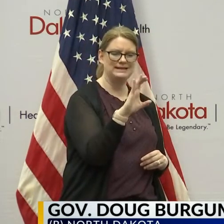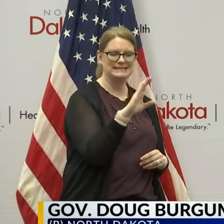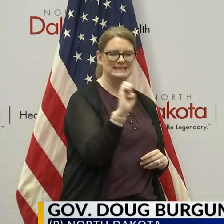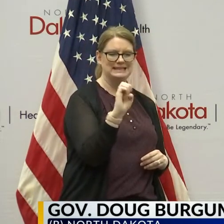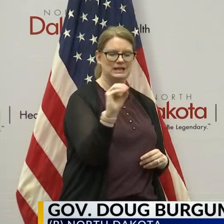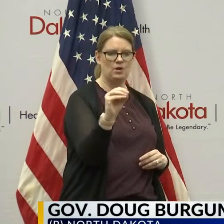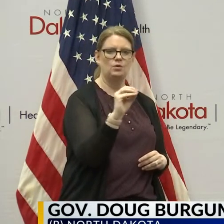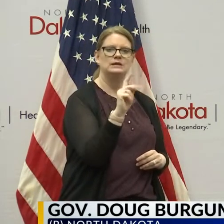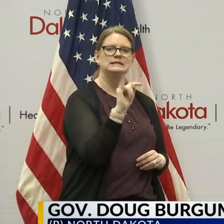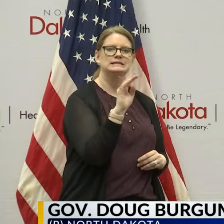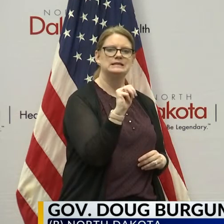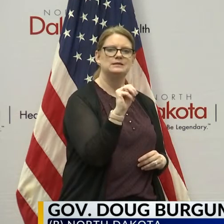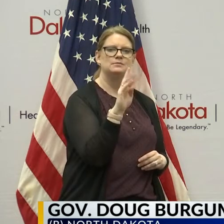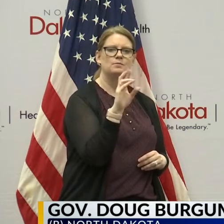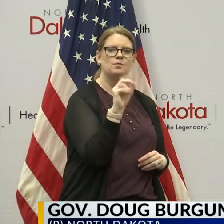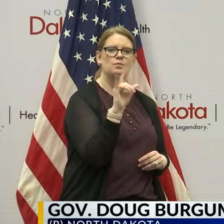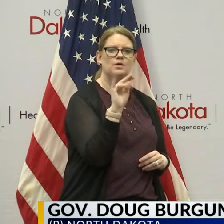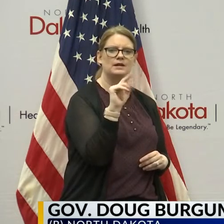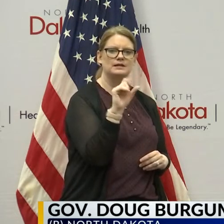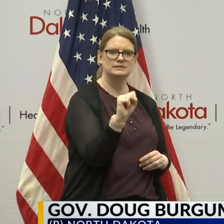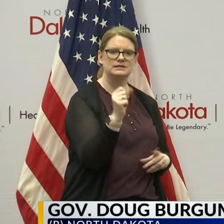PARTNERSHIP THAT IT IS GOING ON